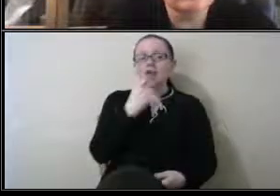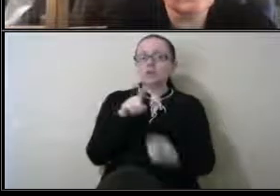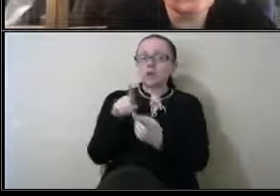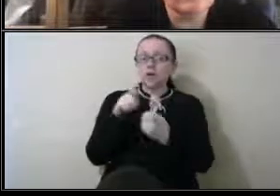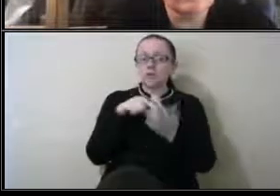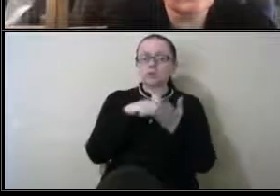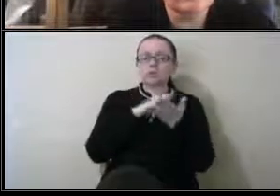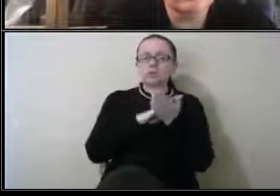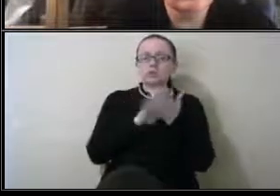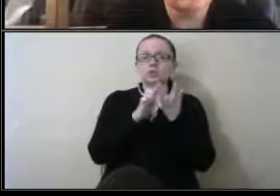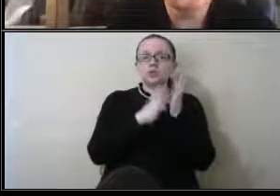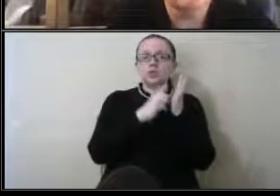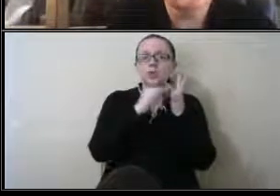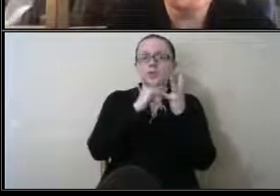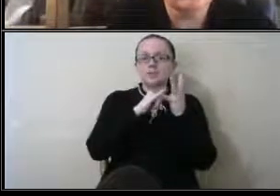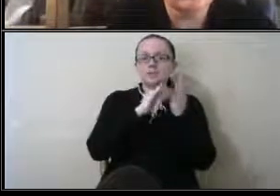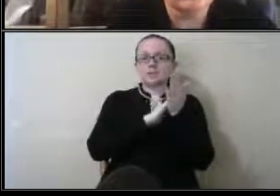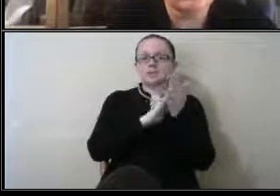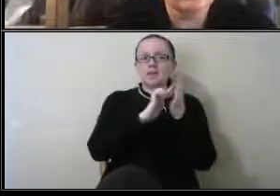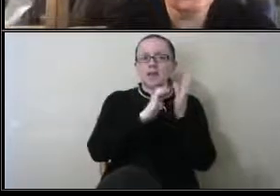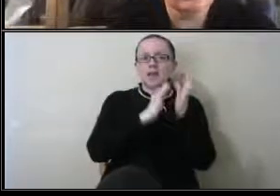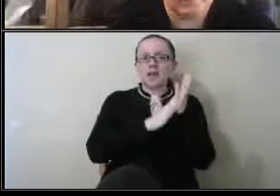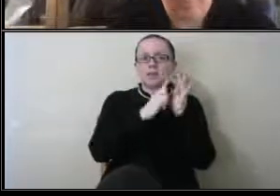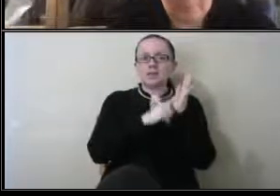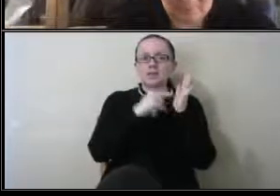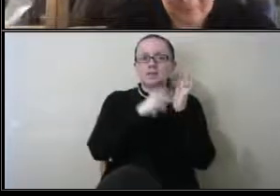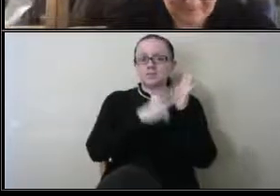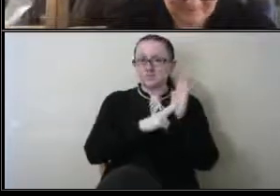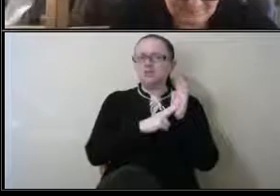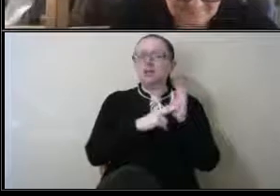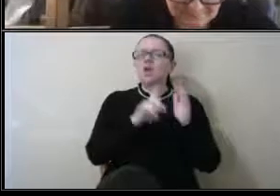on the internship program and it was a very much of the role that we established in that first year